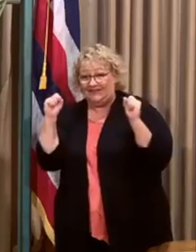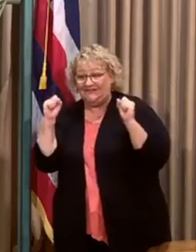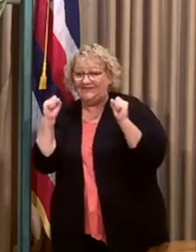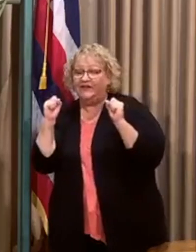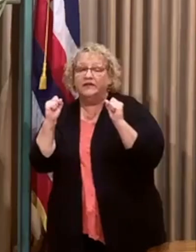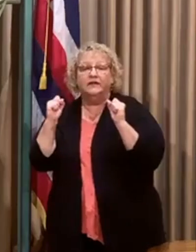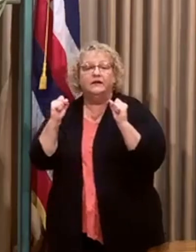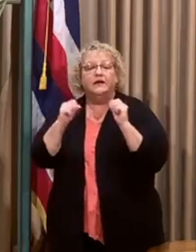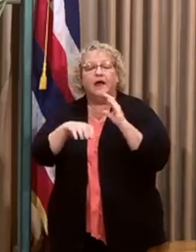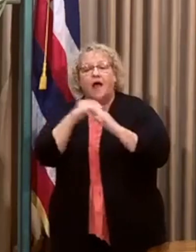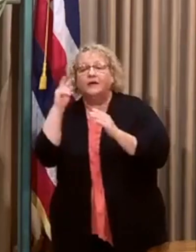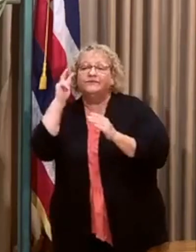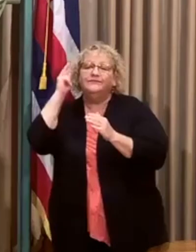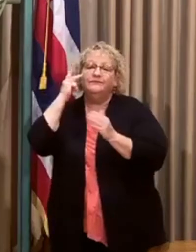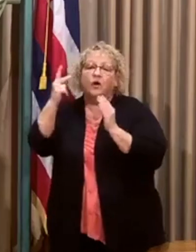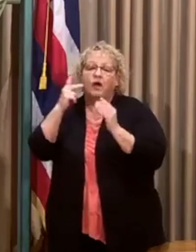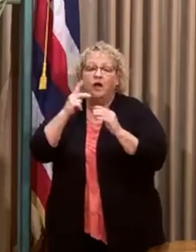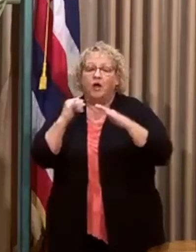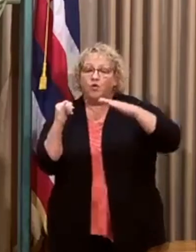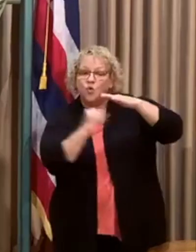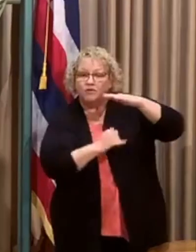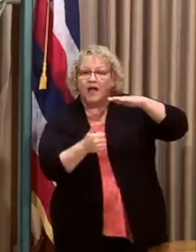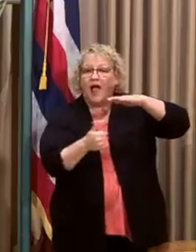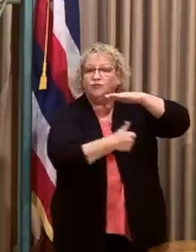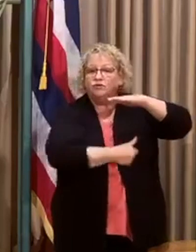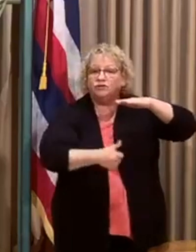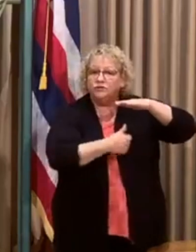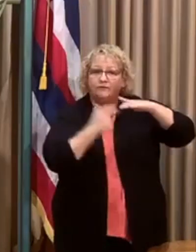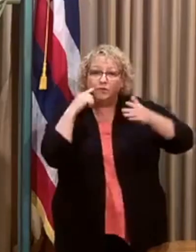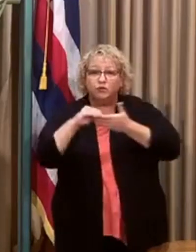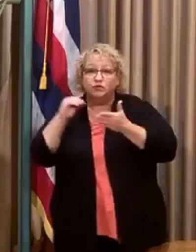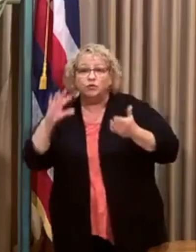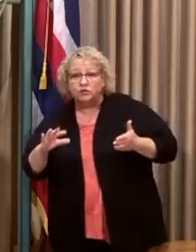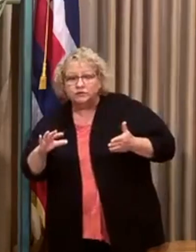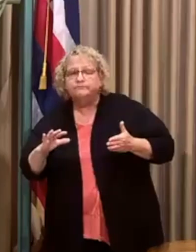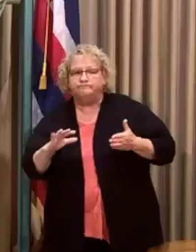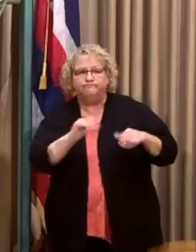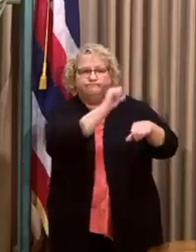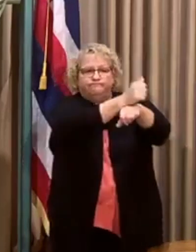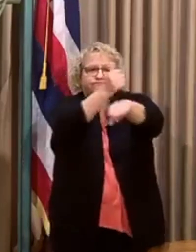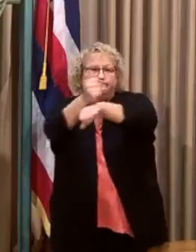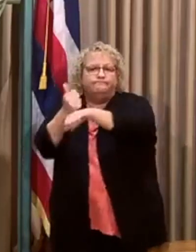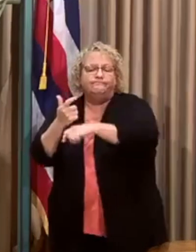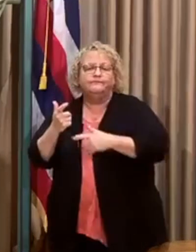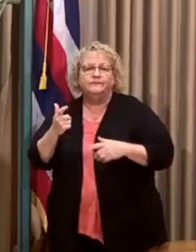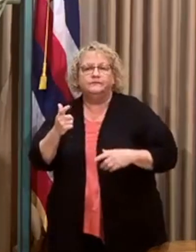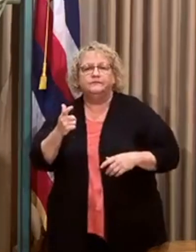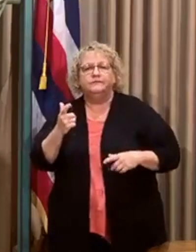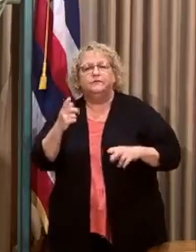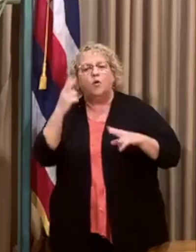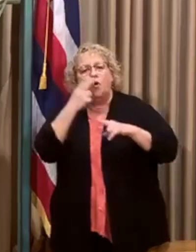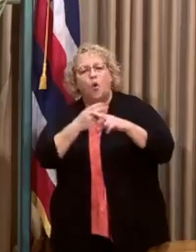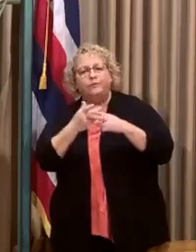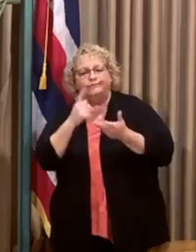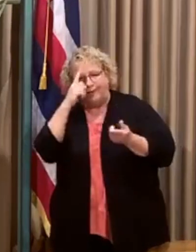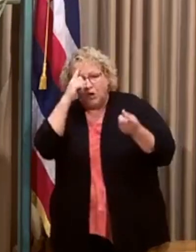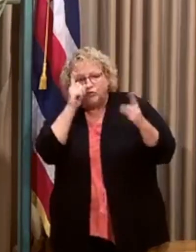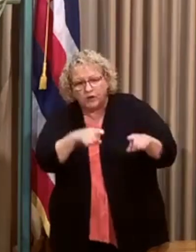or potentially even for a quarantine in isolation, we did have a handshake agreement with hotels,